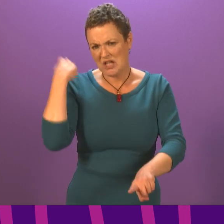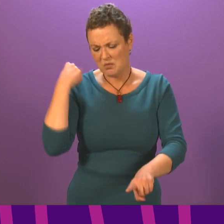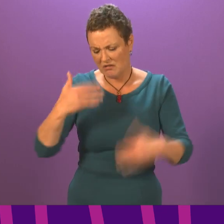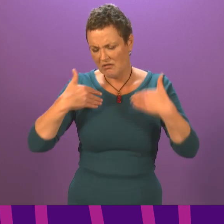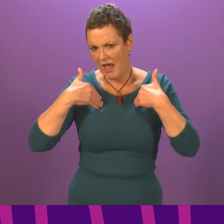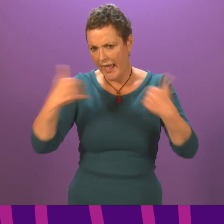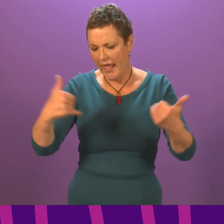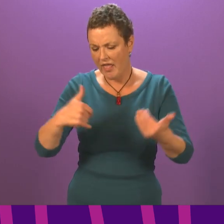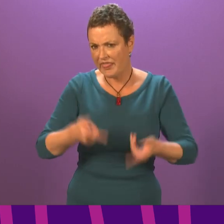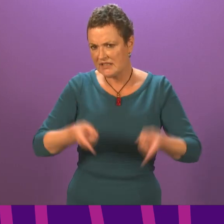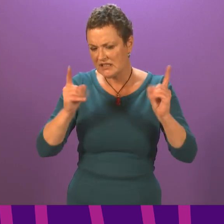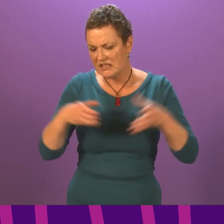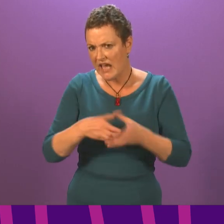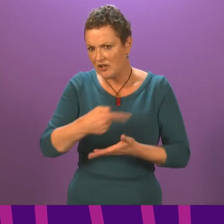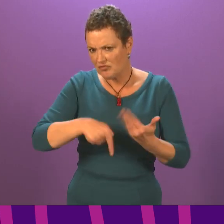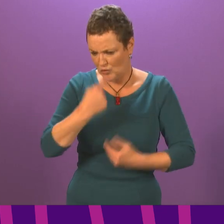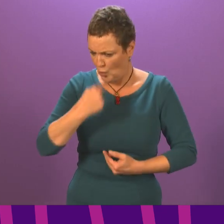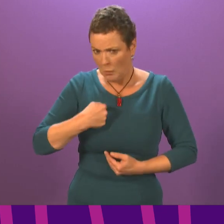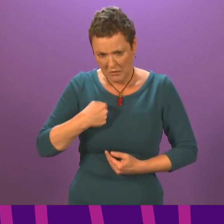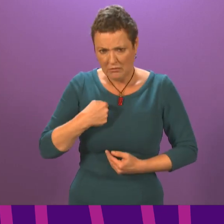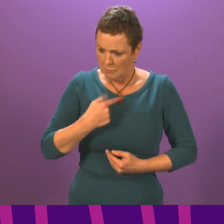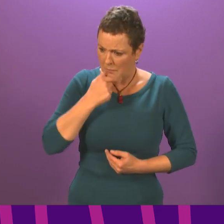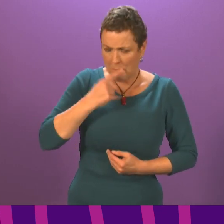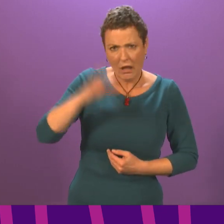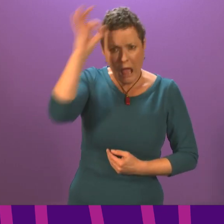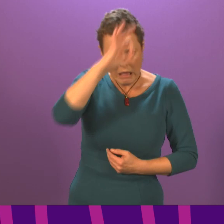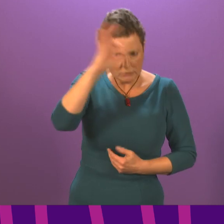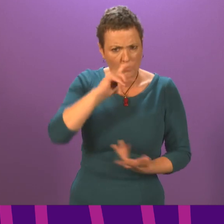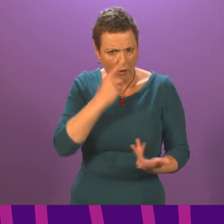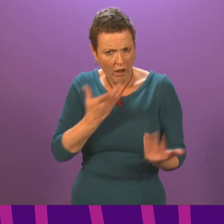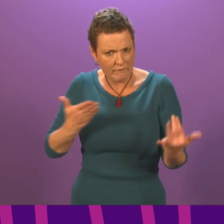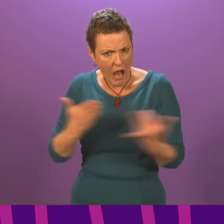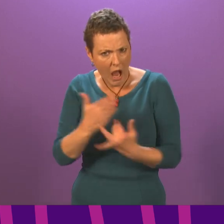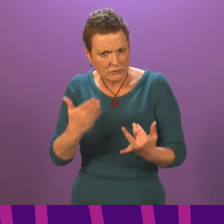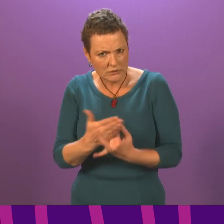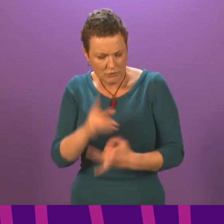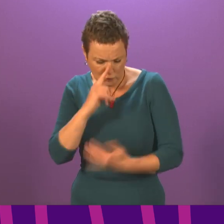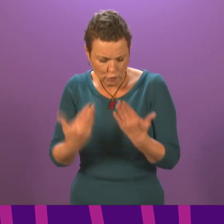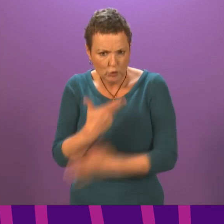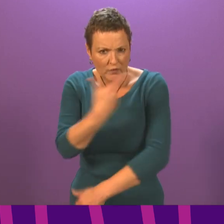equal access to the Pfizer vaccine to people in the rest of the country. It now appears that, as a result of transport difficulties, that will not be the case for those who live